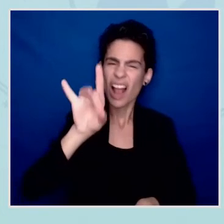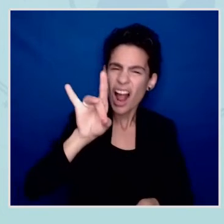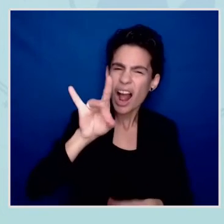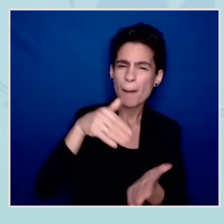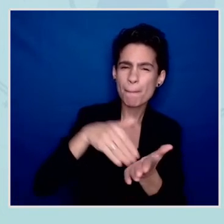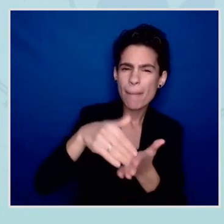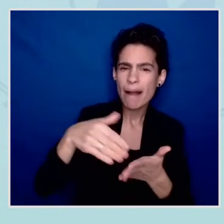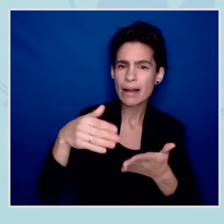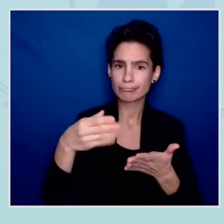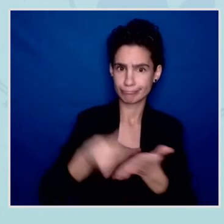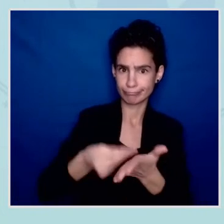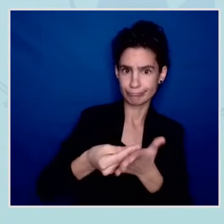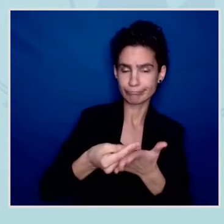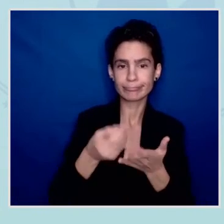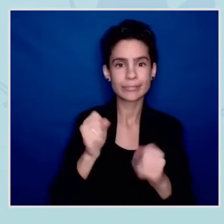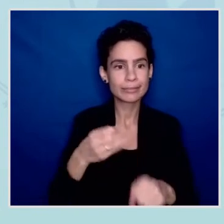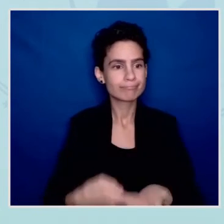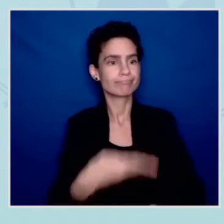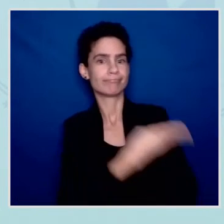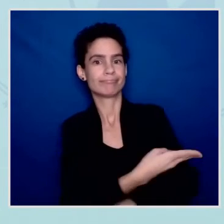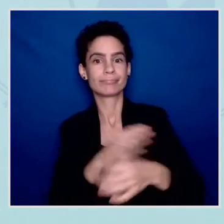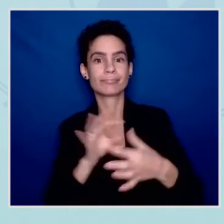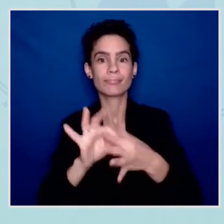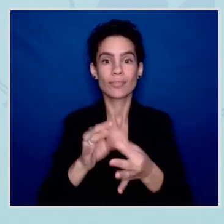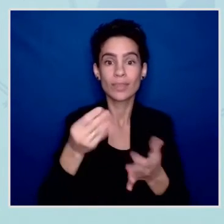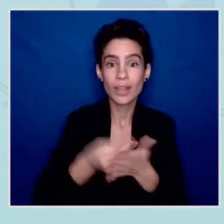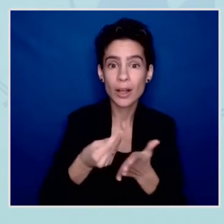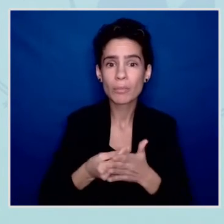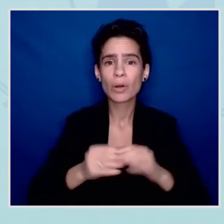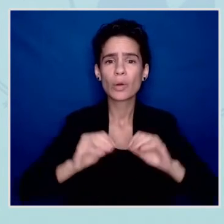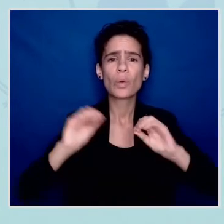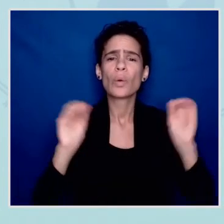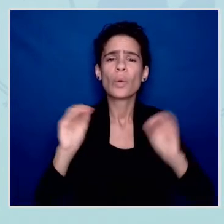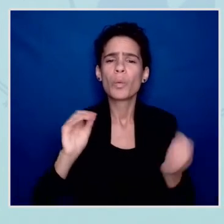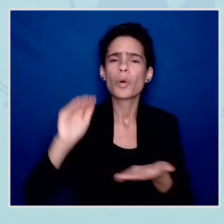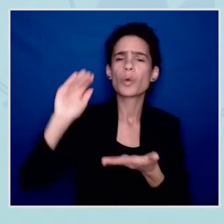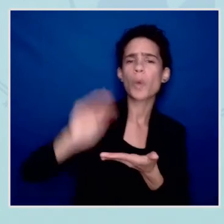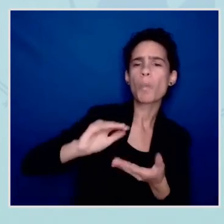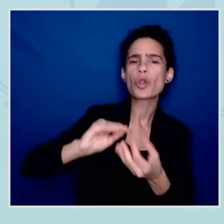RECOVERY ACT ALONG WITH DON, WE